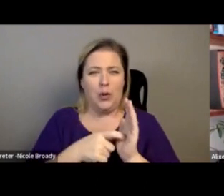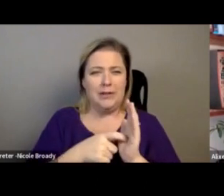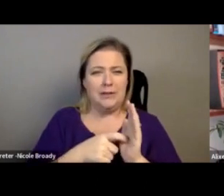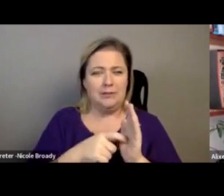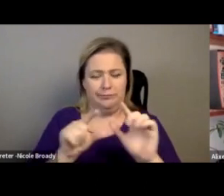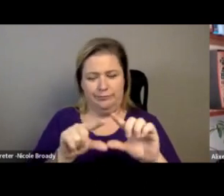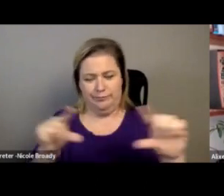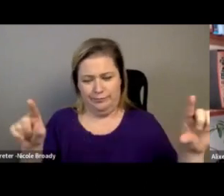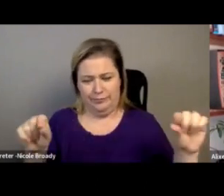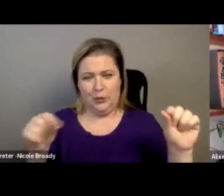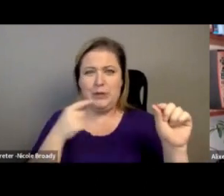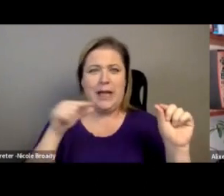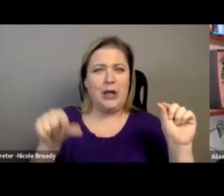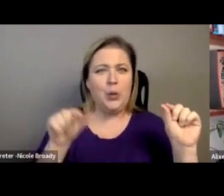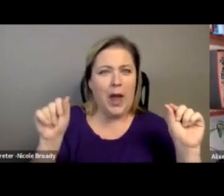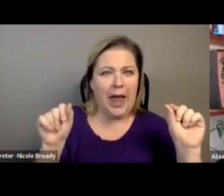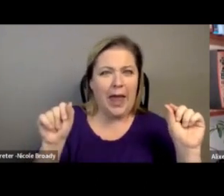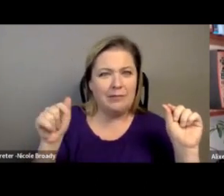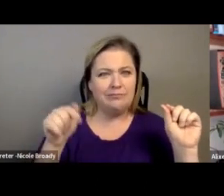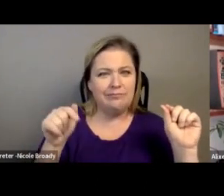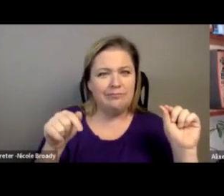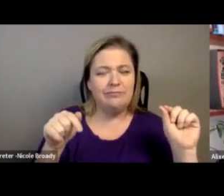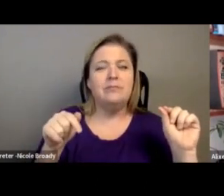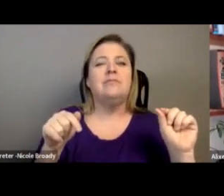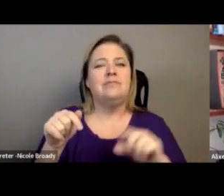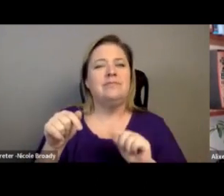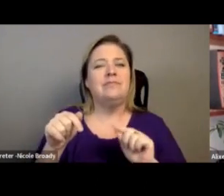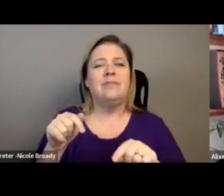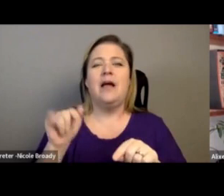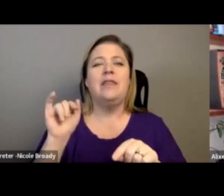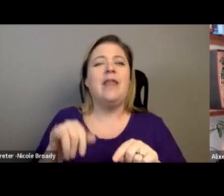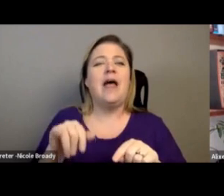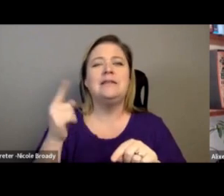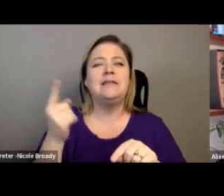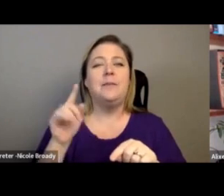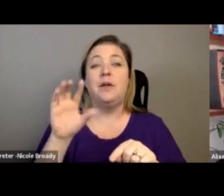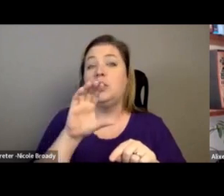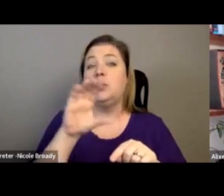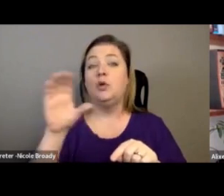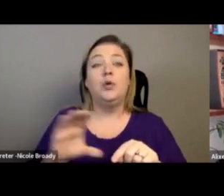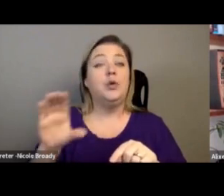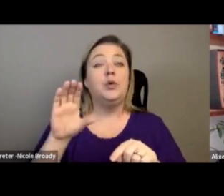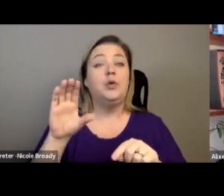may be seeing that there's a q&a pod. This is something that Zoom has inadvertently inserted for